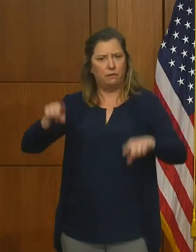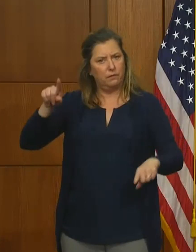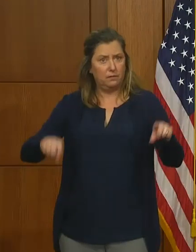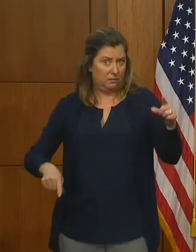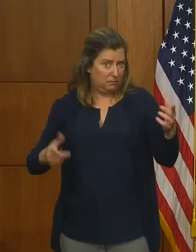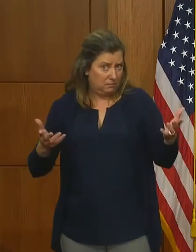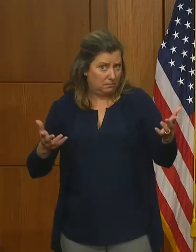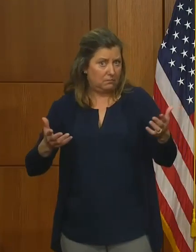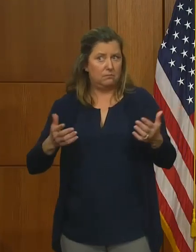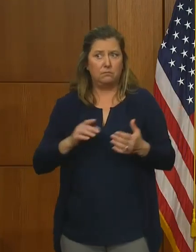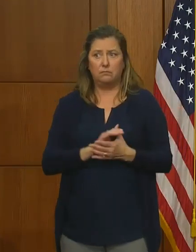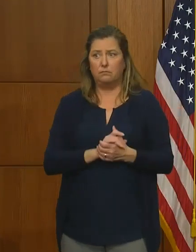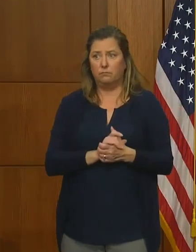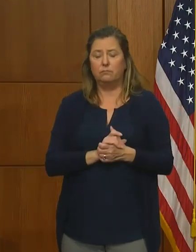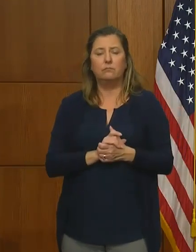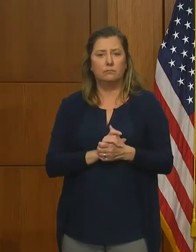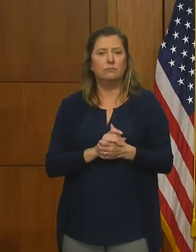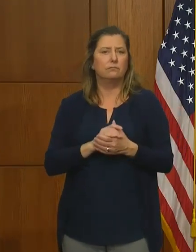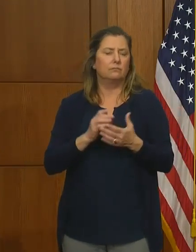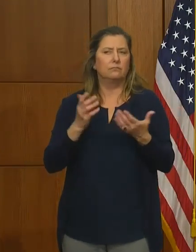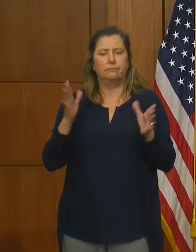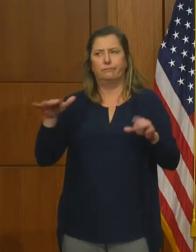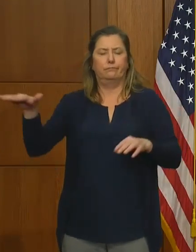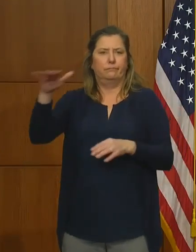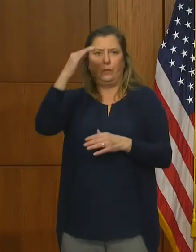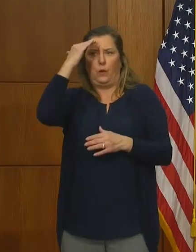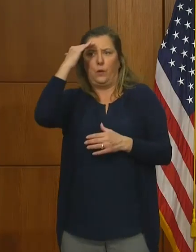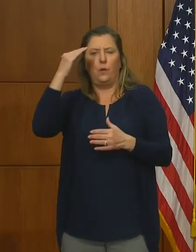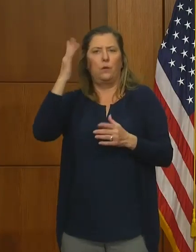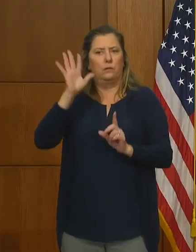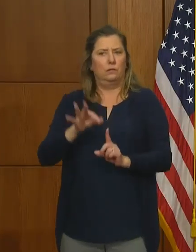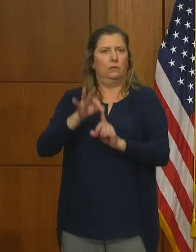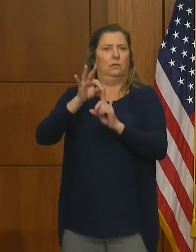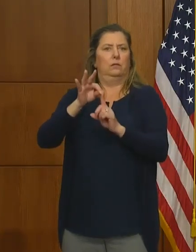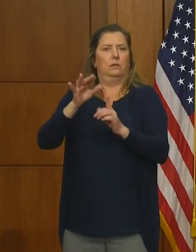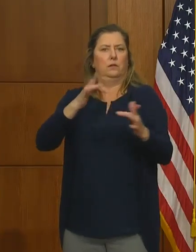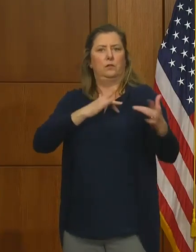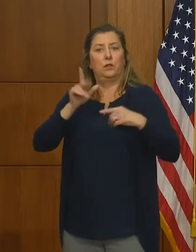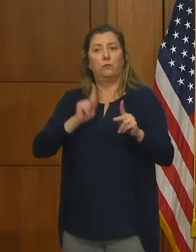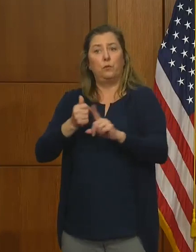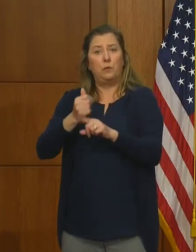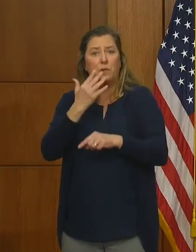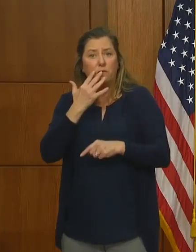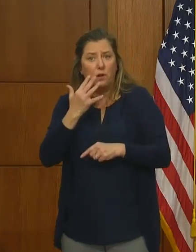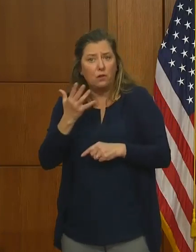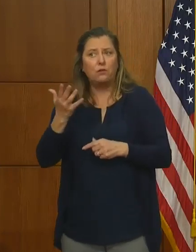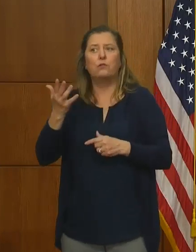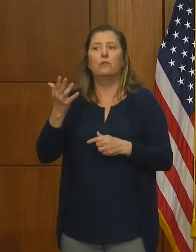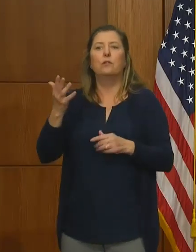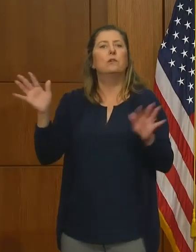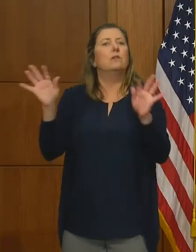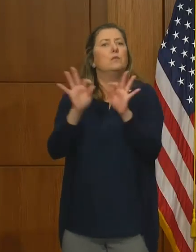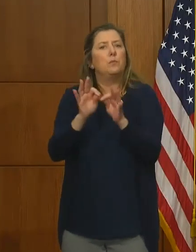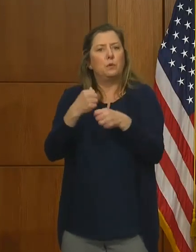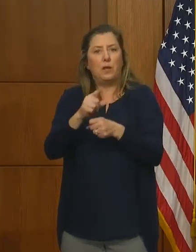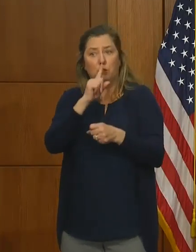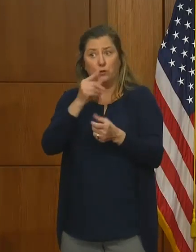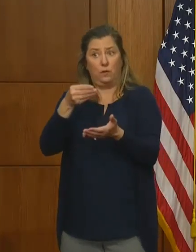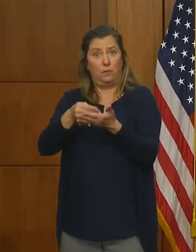ADDRESSING SOME OF THE HEALTH. DISPARITIES AS IT HAS MANY PEOPLE NOW THERE ARE SPECIAL